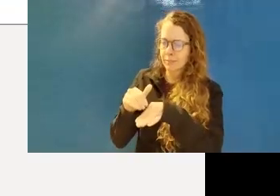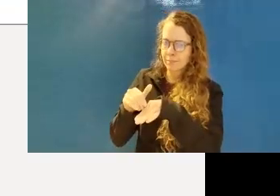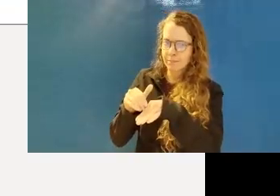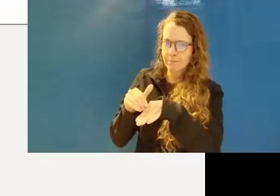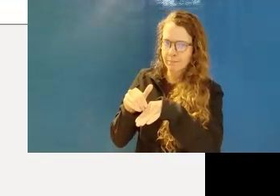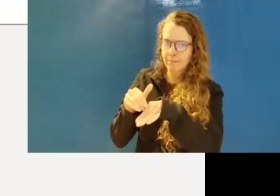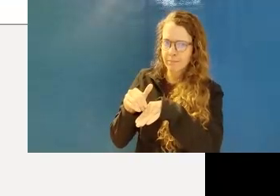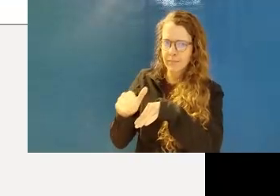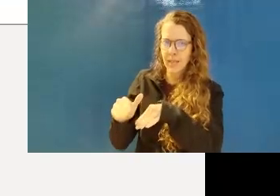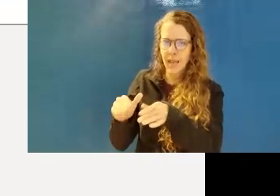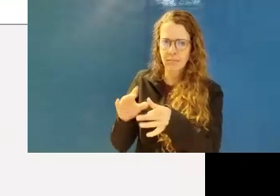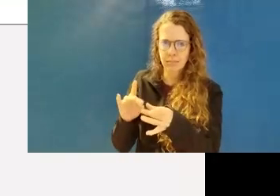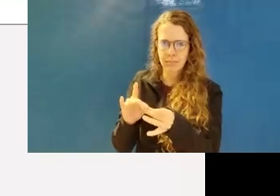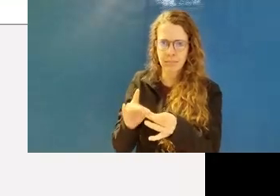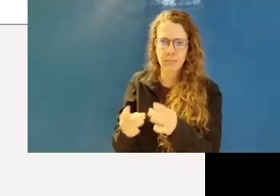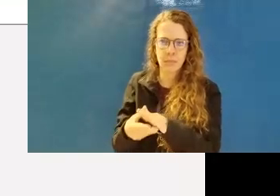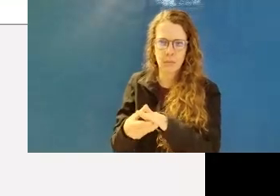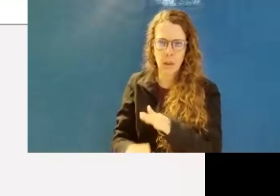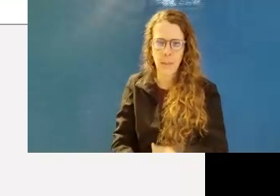Oops.